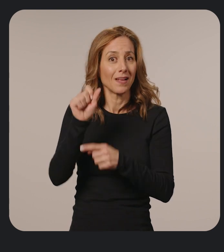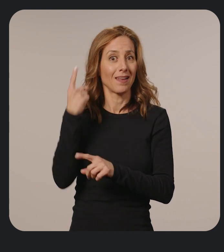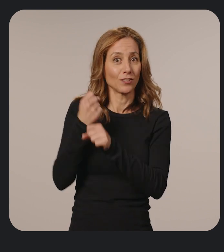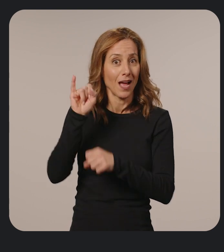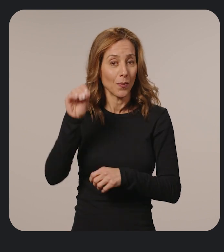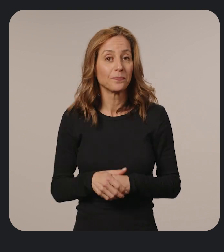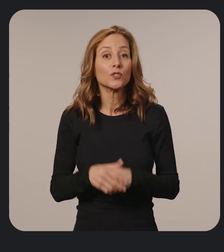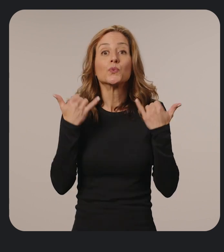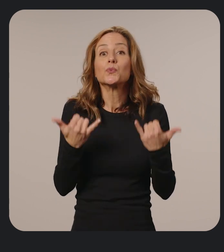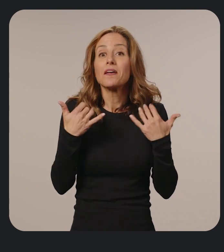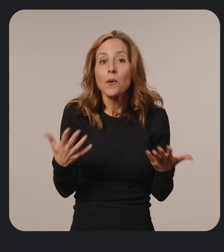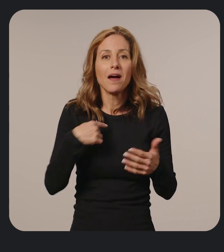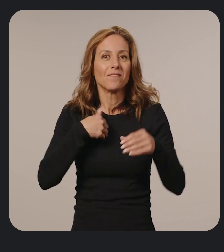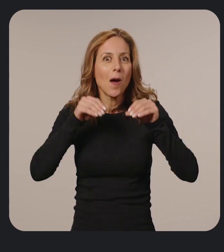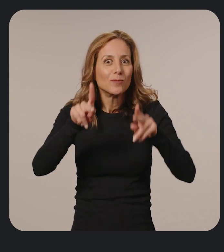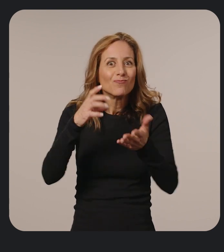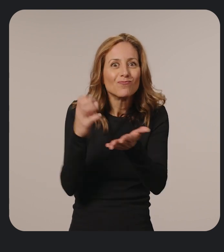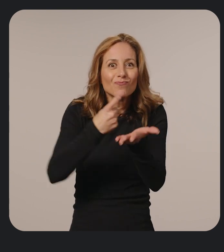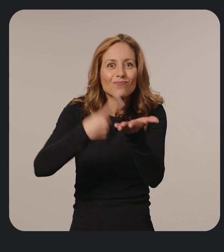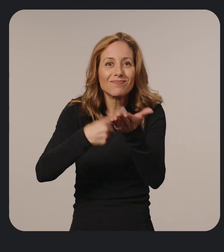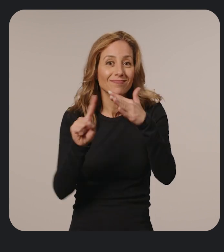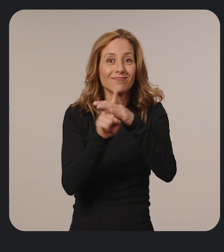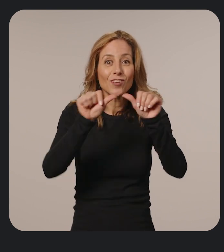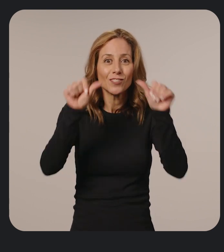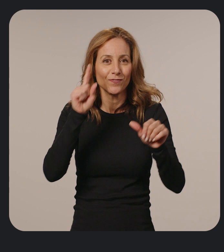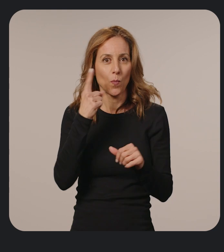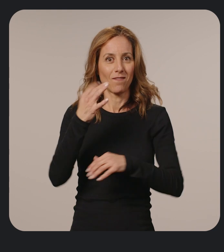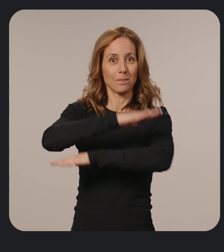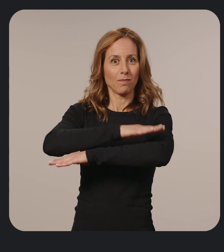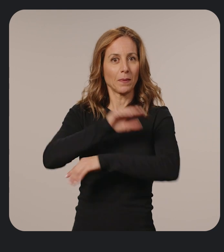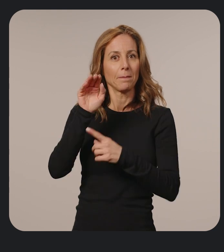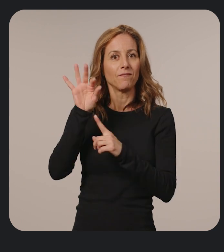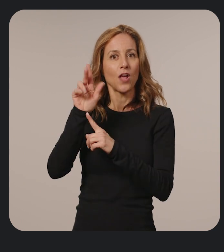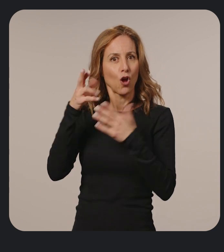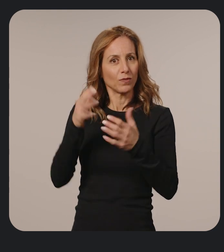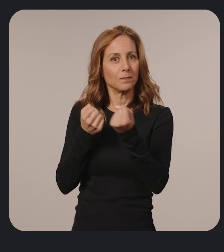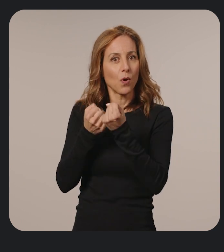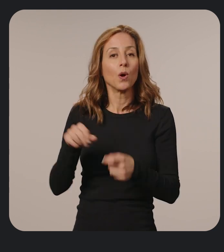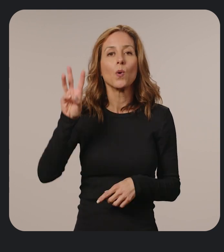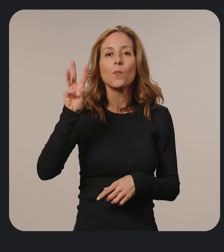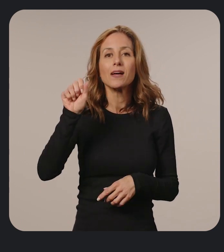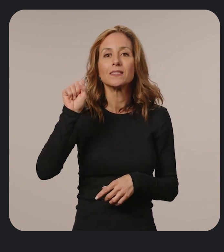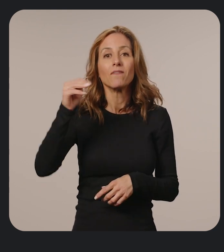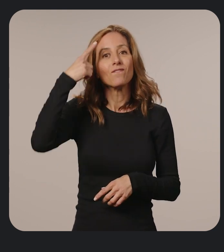at last year's I/O. Today, though, we have an opportunity to talk about an emerging architecture for one of the platforms Flutter already supports--